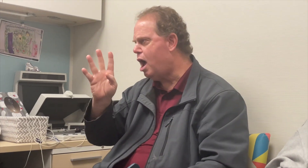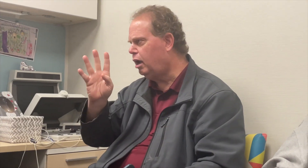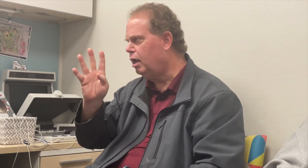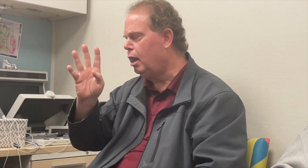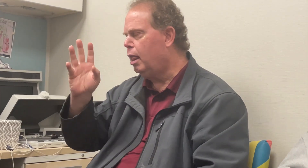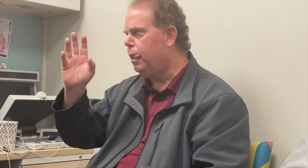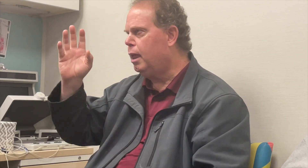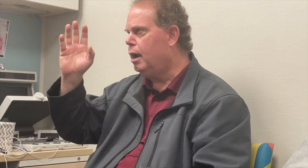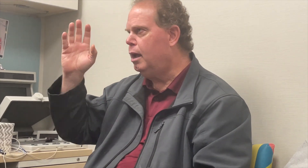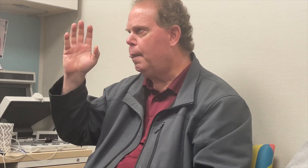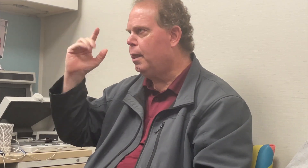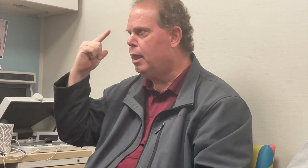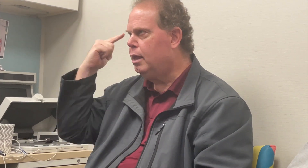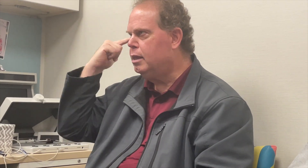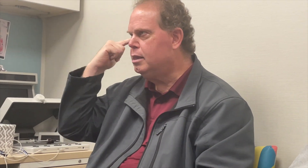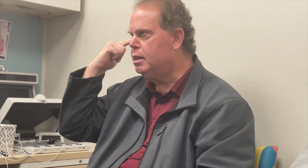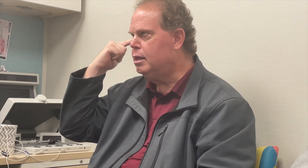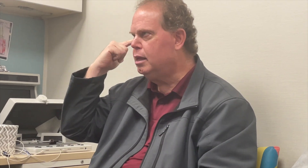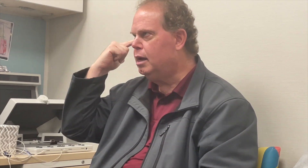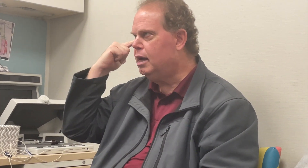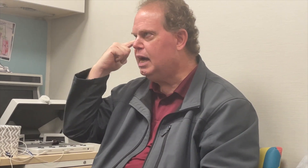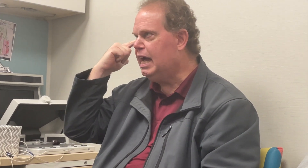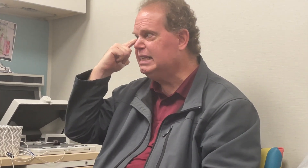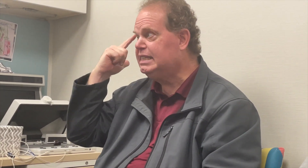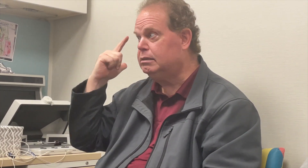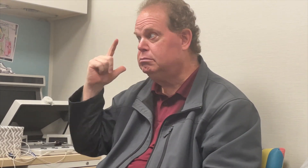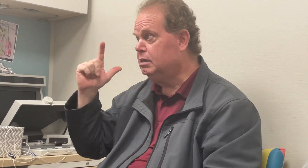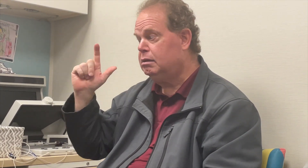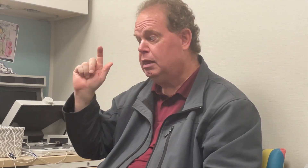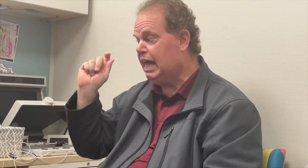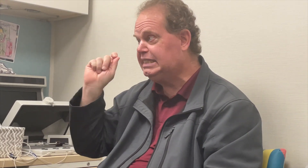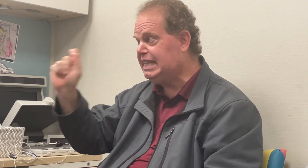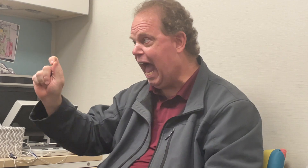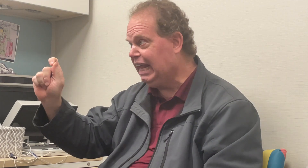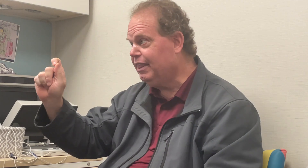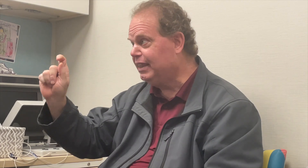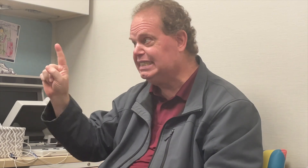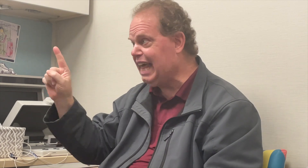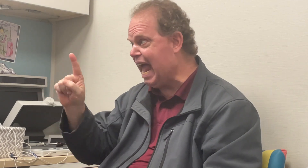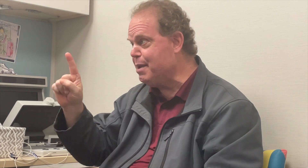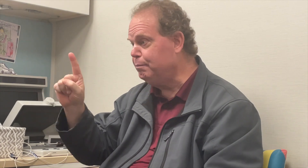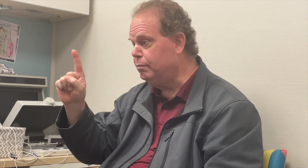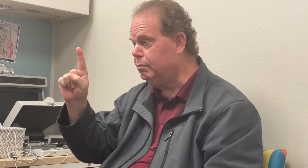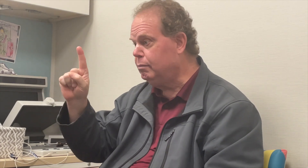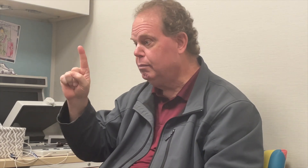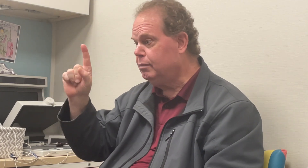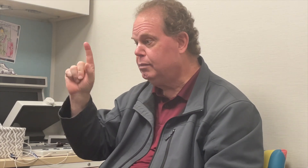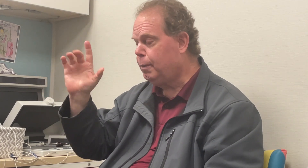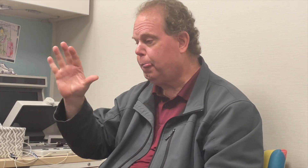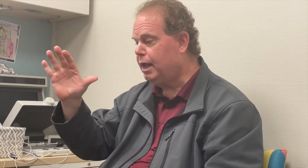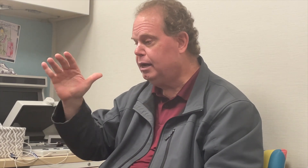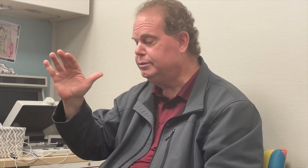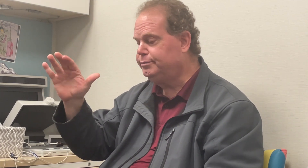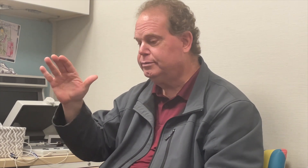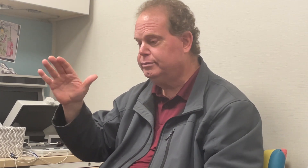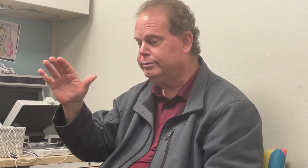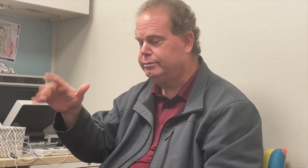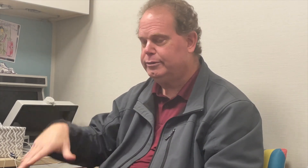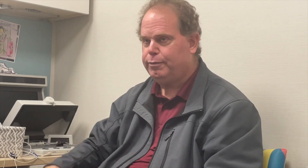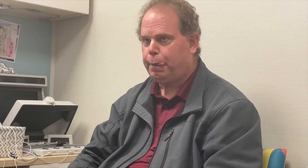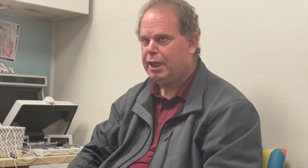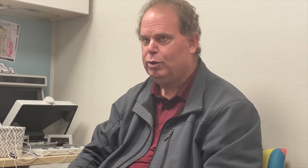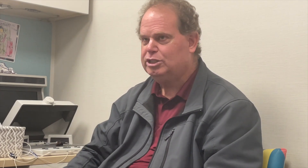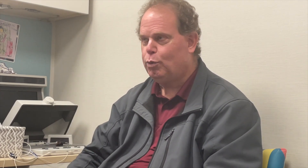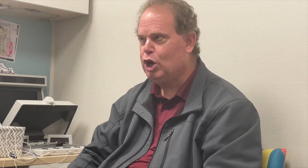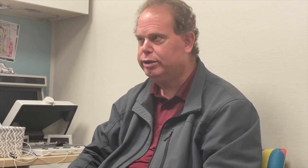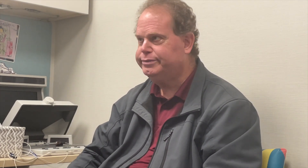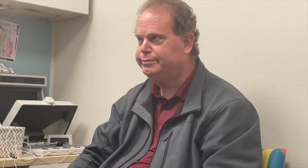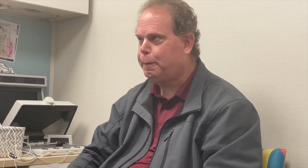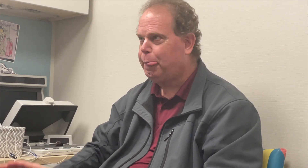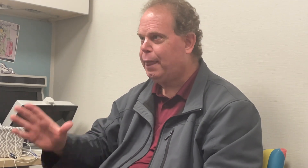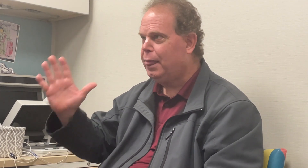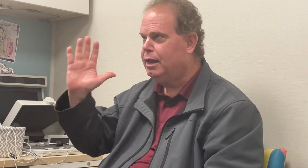talk that's the word